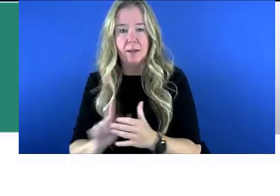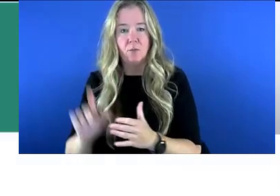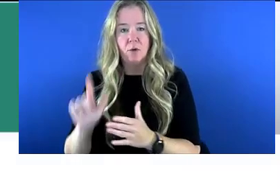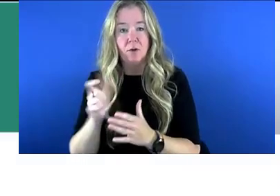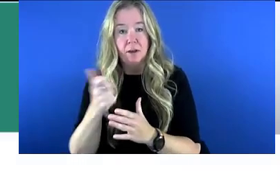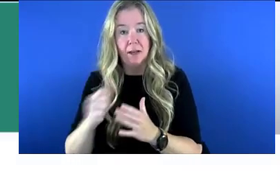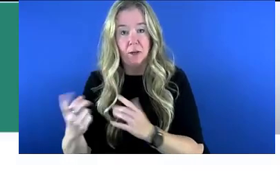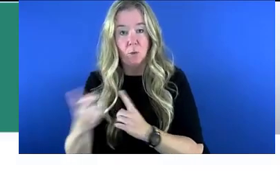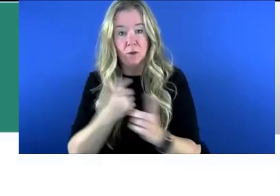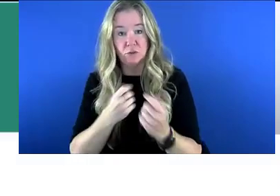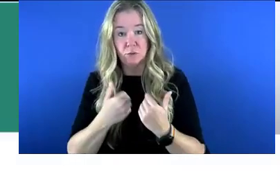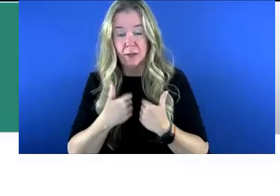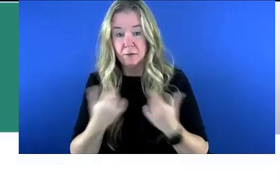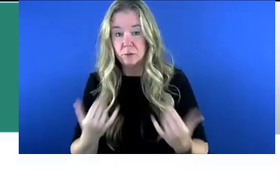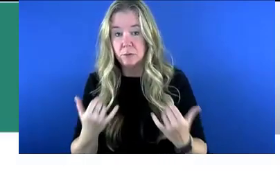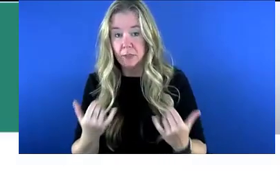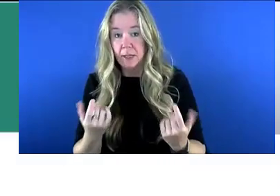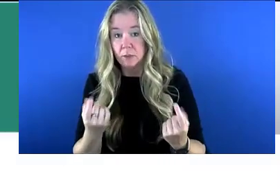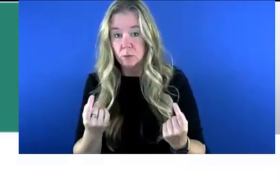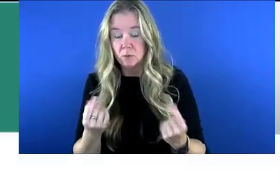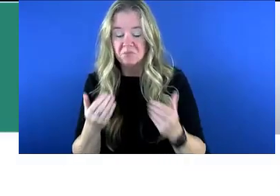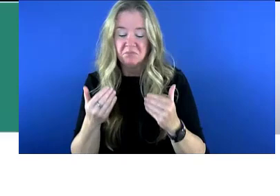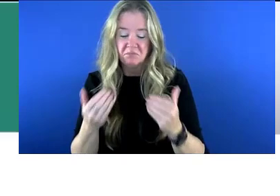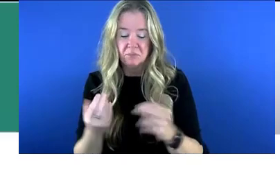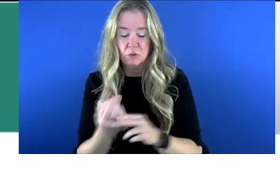that you have today, you can use the Q&A feature,